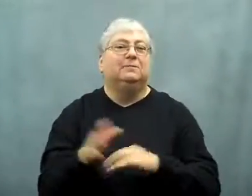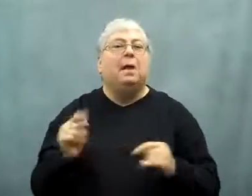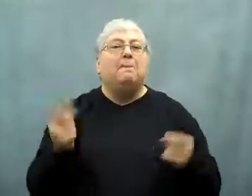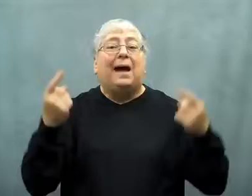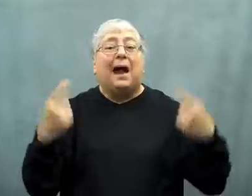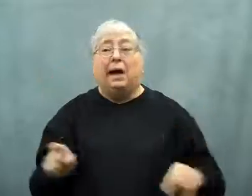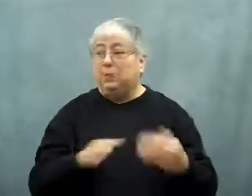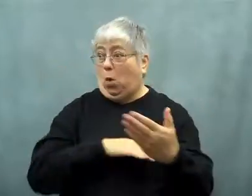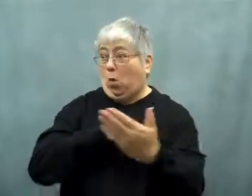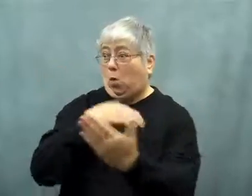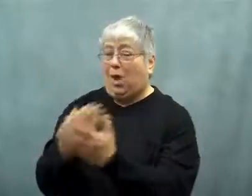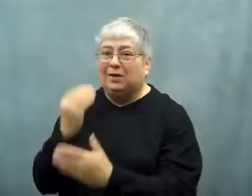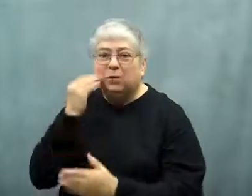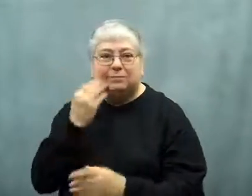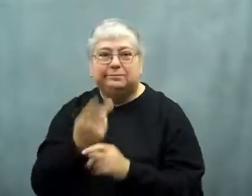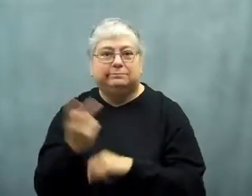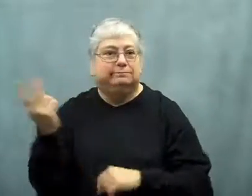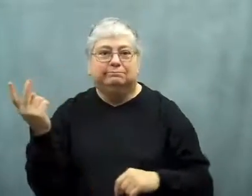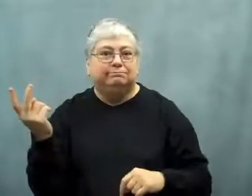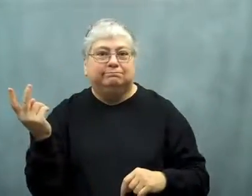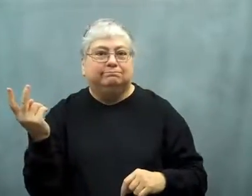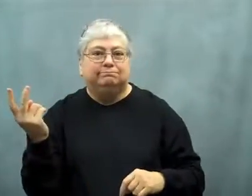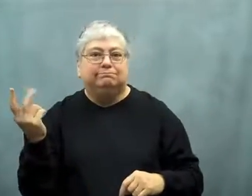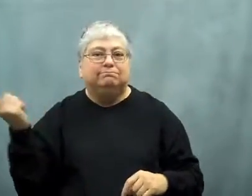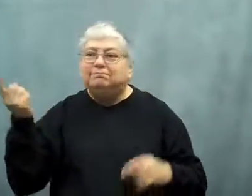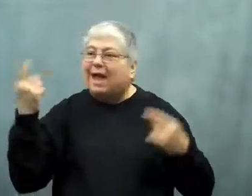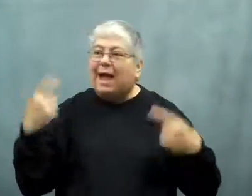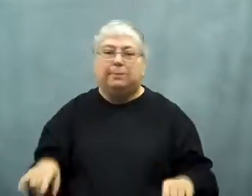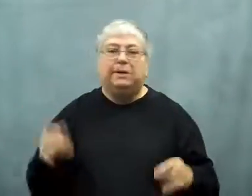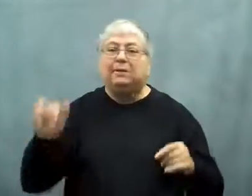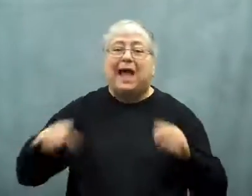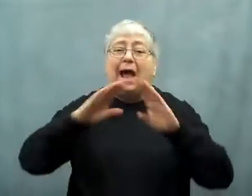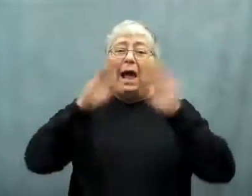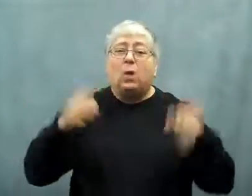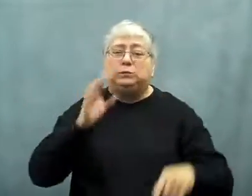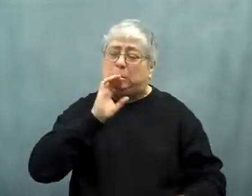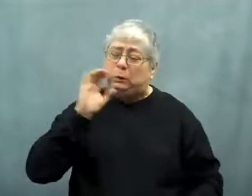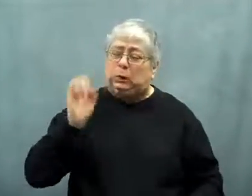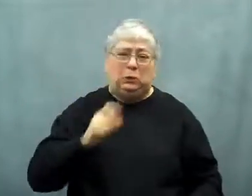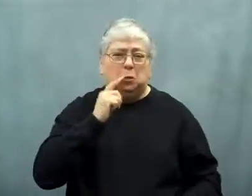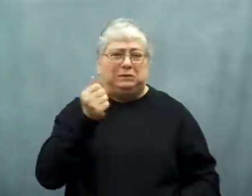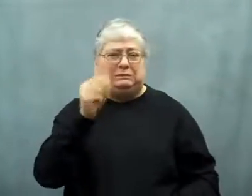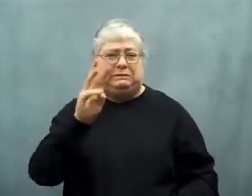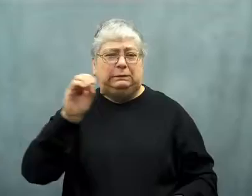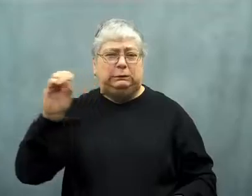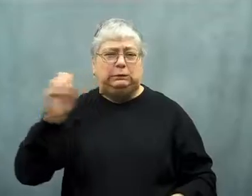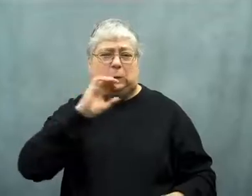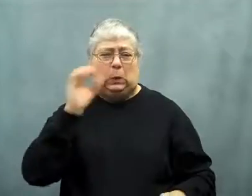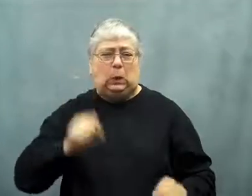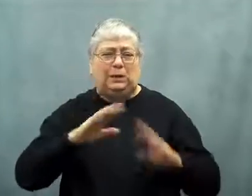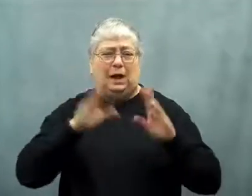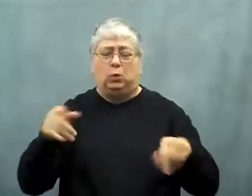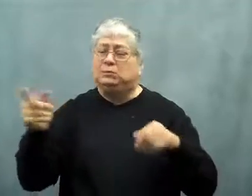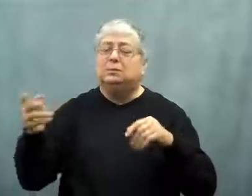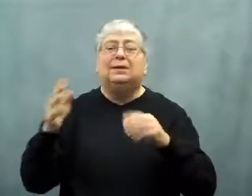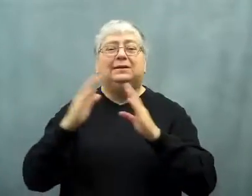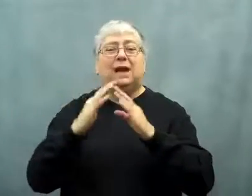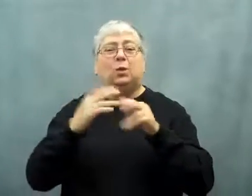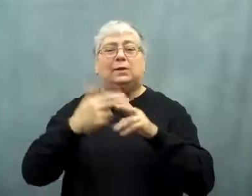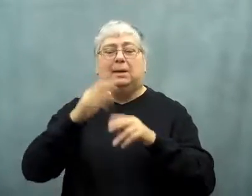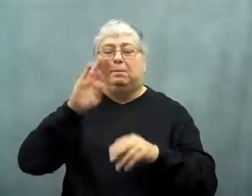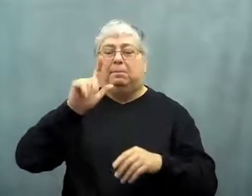It didn't make it home.